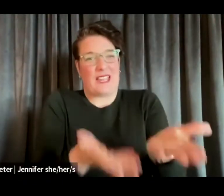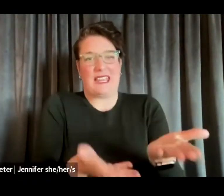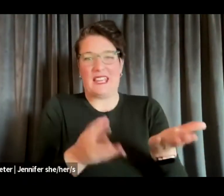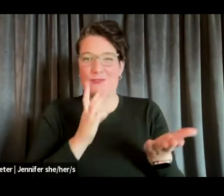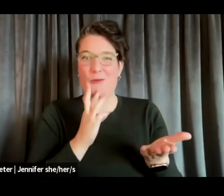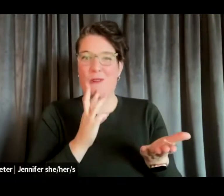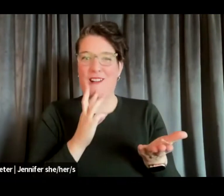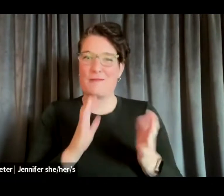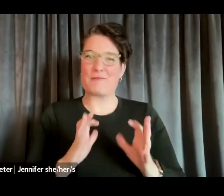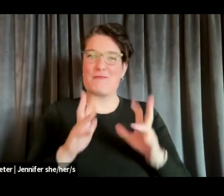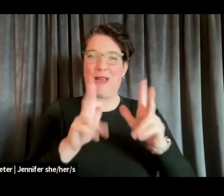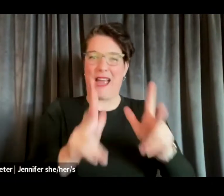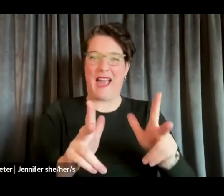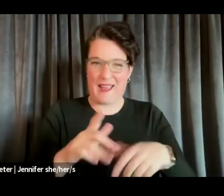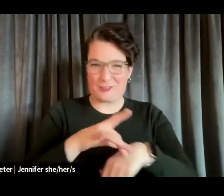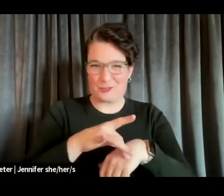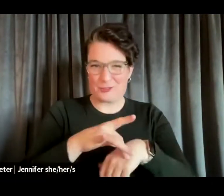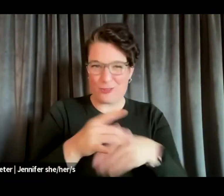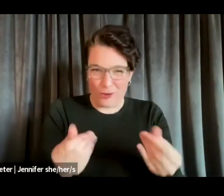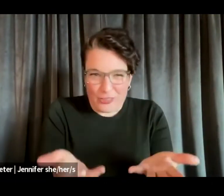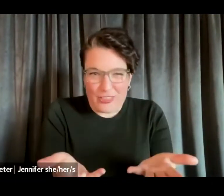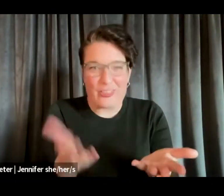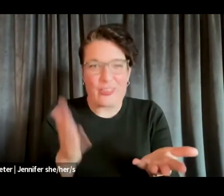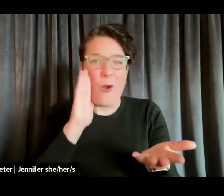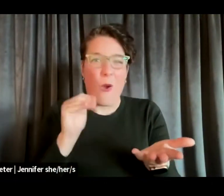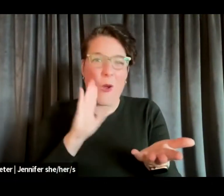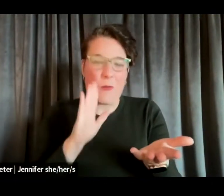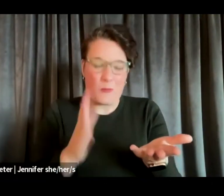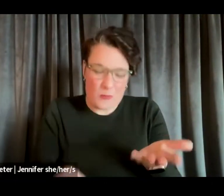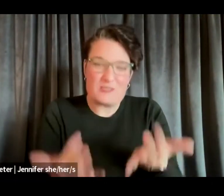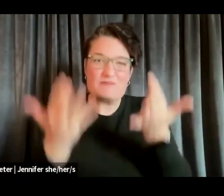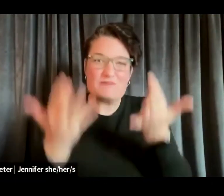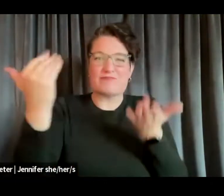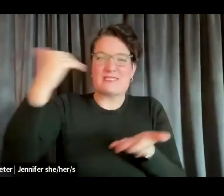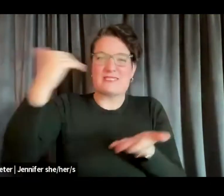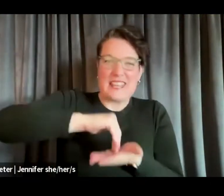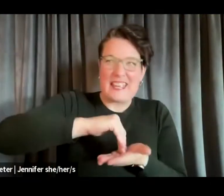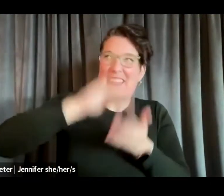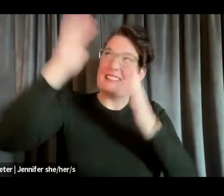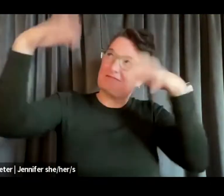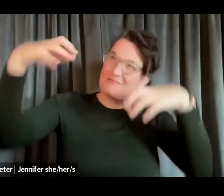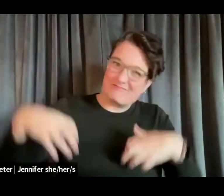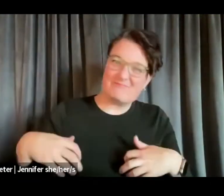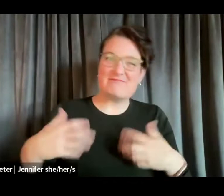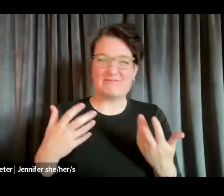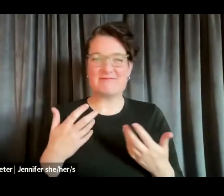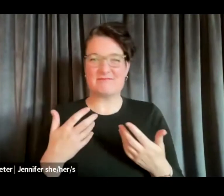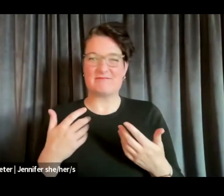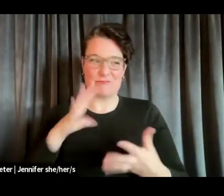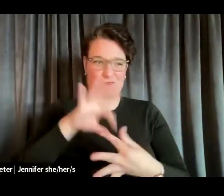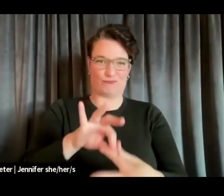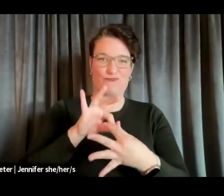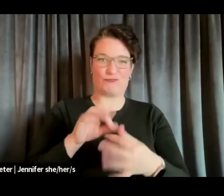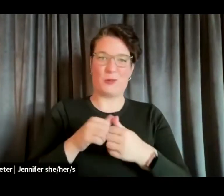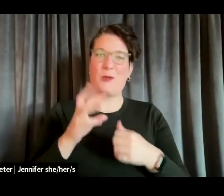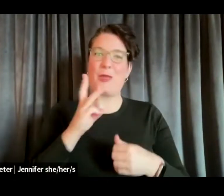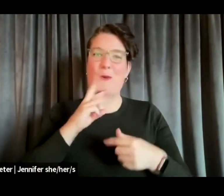Back to the earth and hope that it will rise back up and you know, be in the water cycle, be a part of the water cycle.